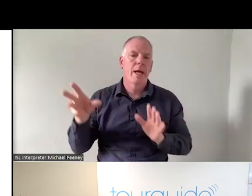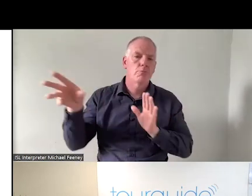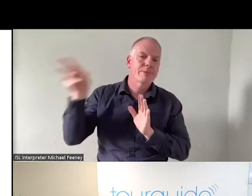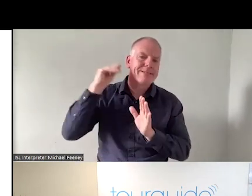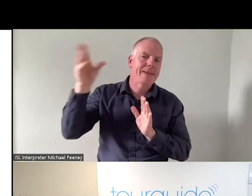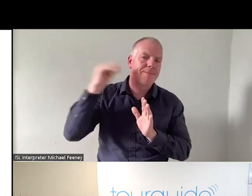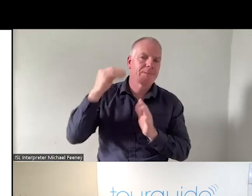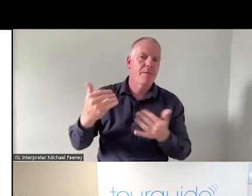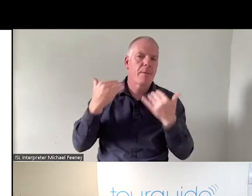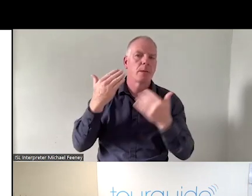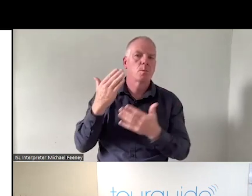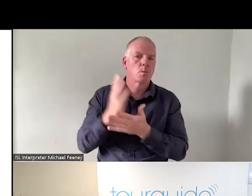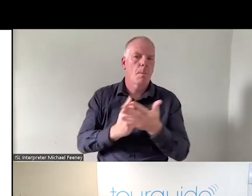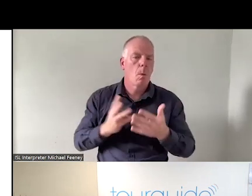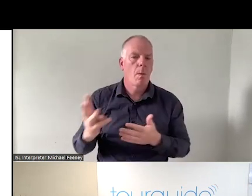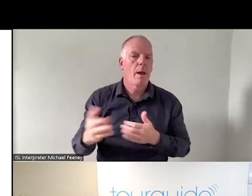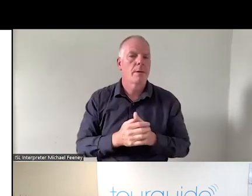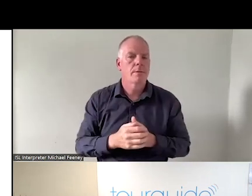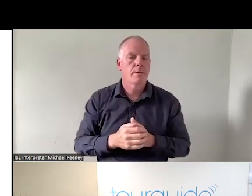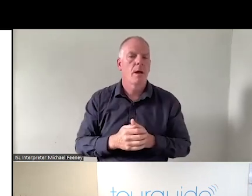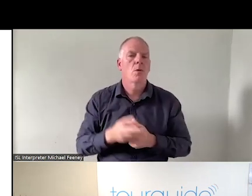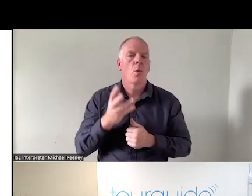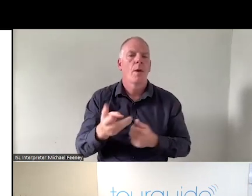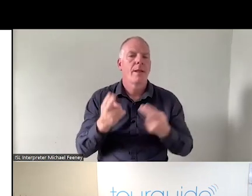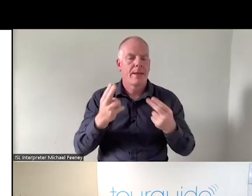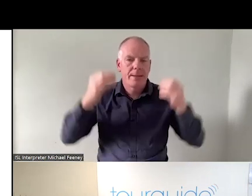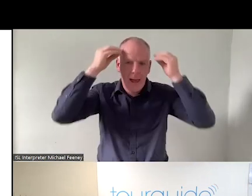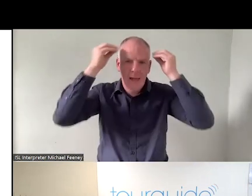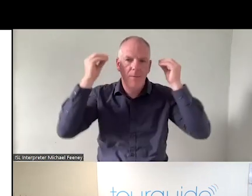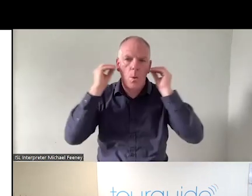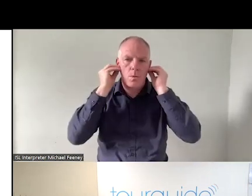and then they're going to need a headphone to listen to it.